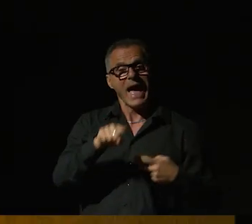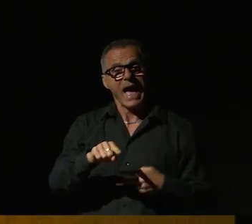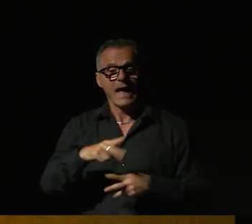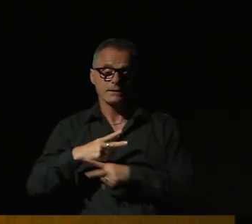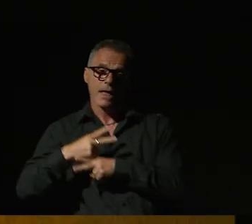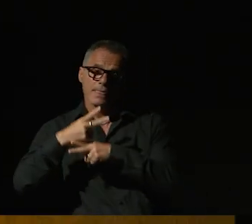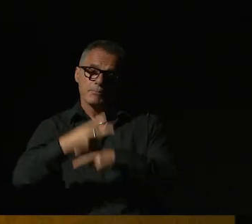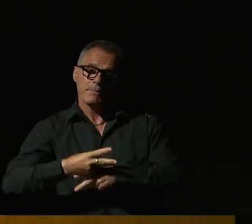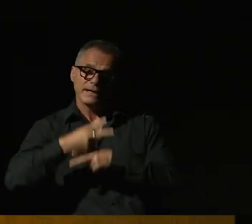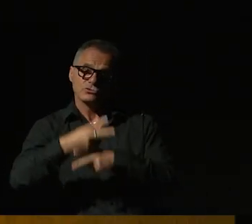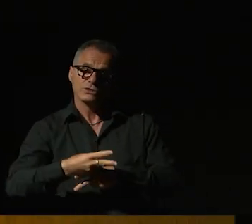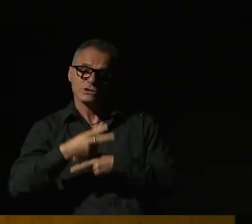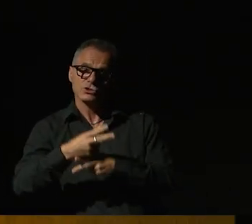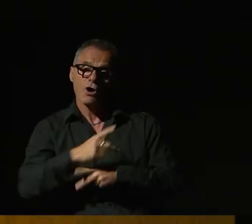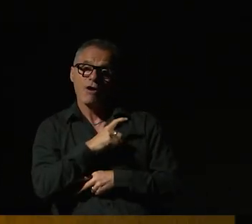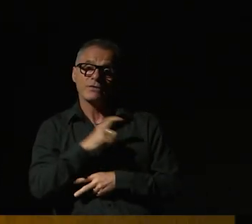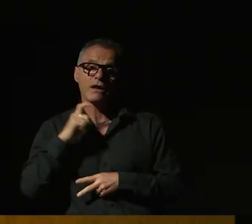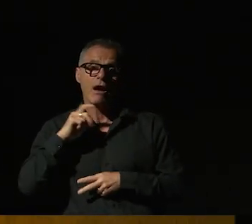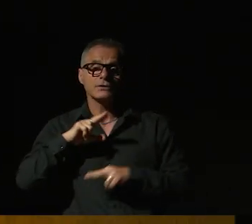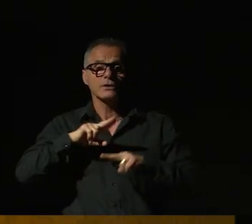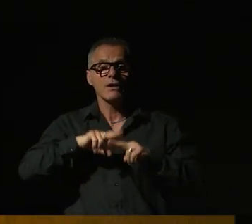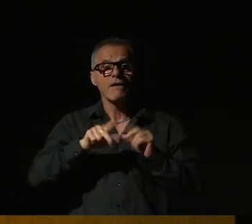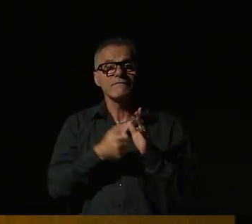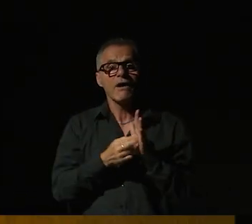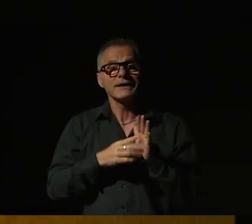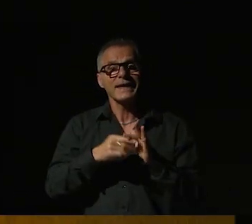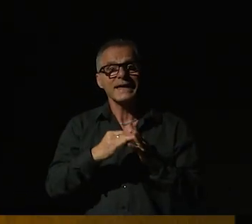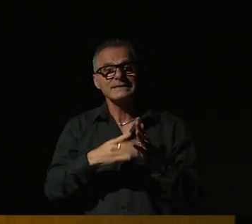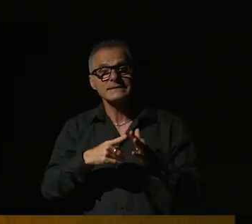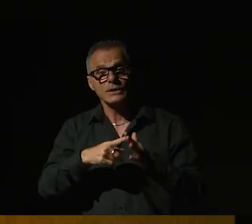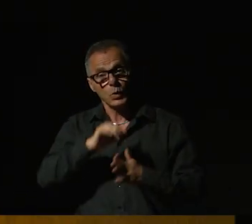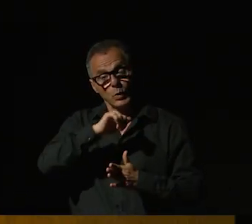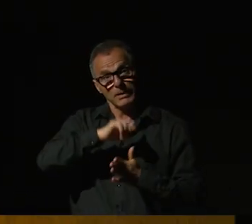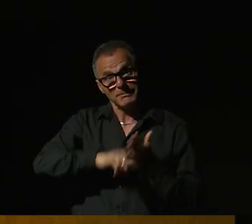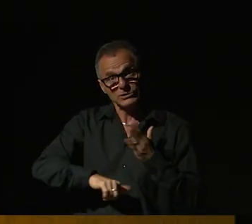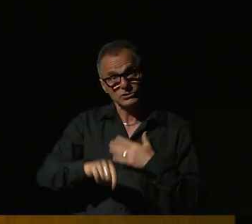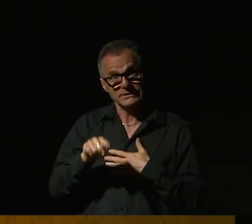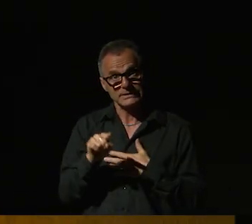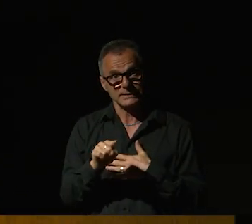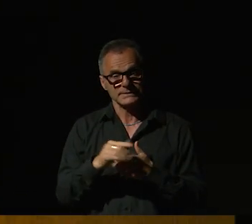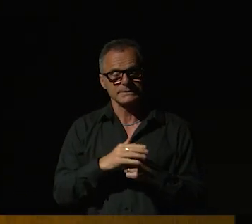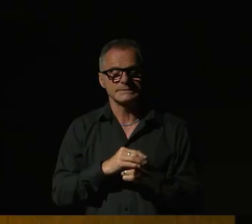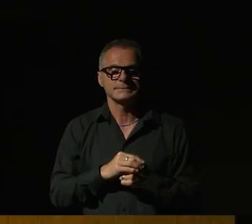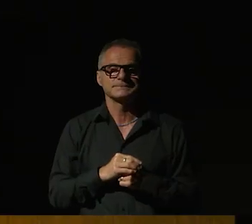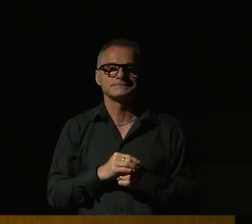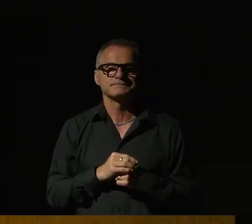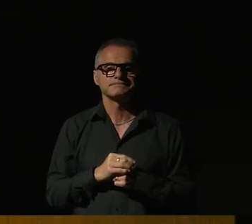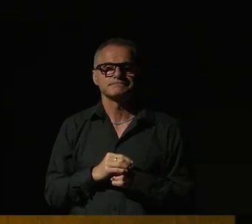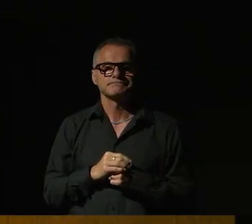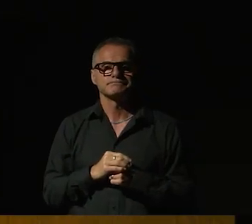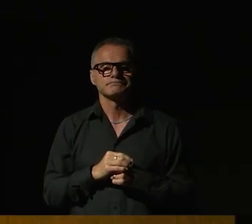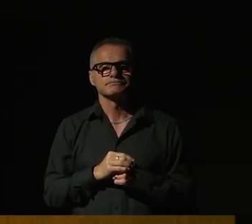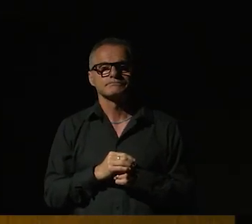who likely commissioned it. The cartoons were presented to the National Gallery in 1837 by Lord Francis Edgerton